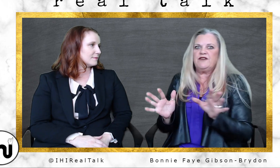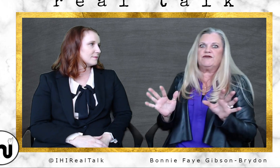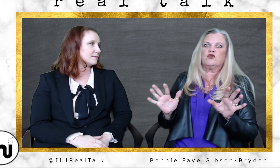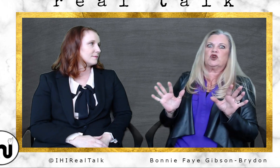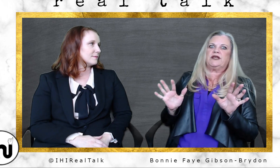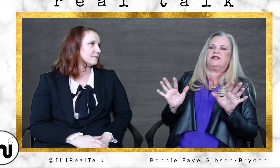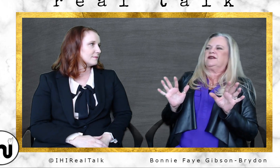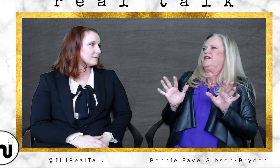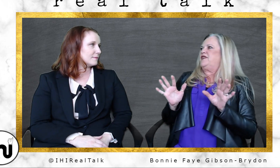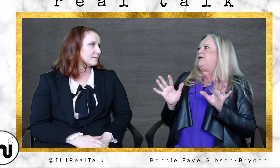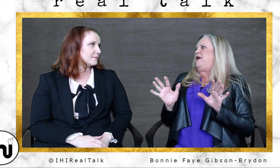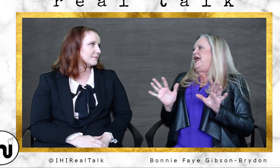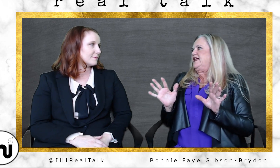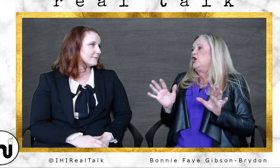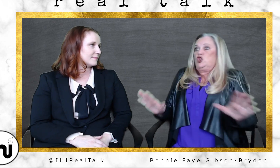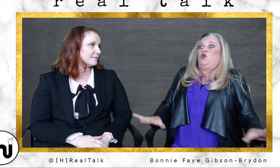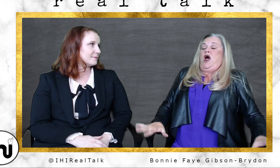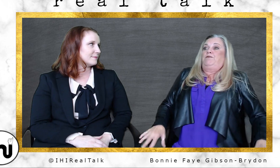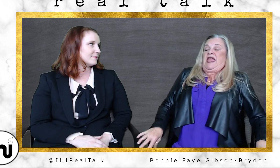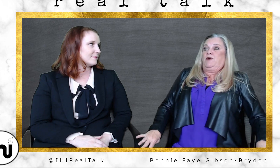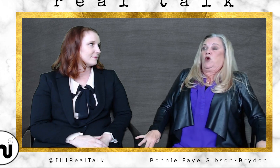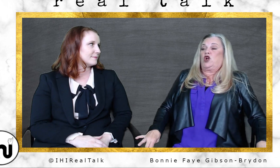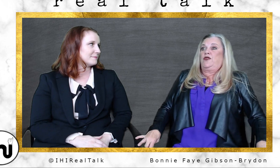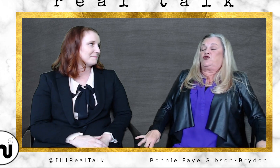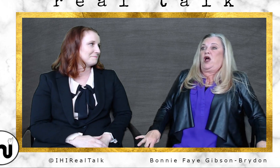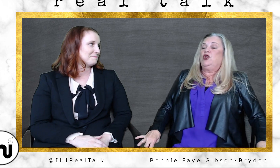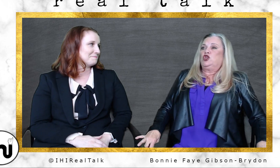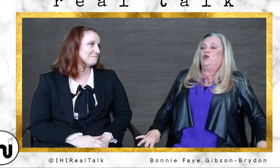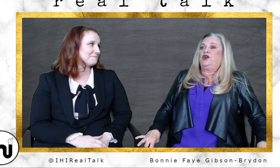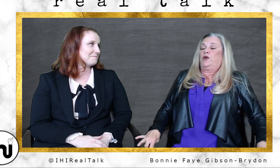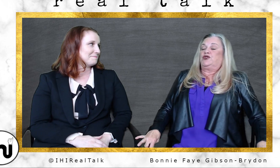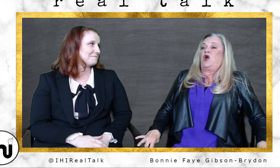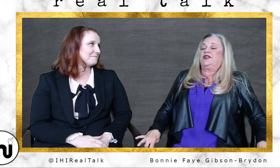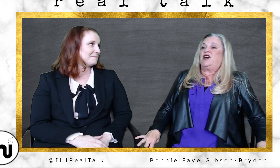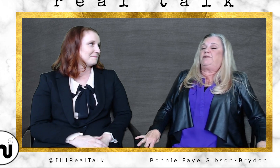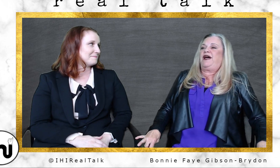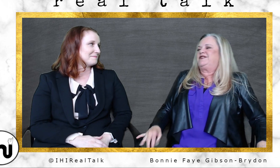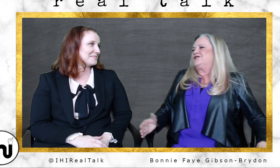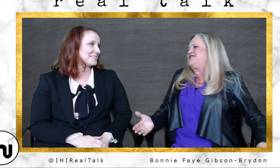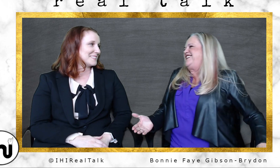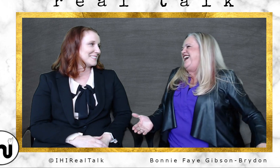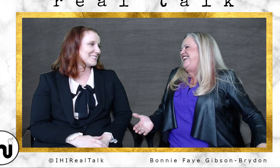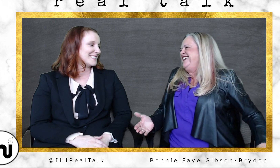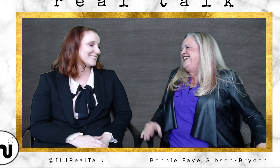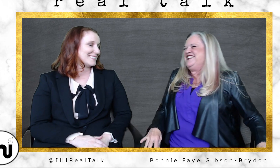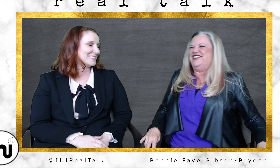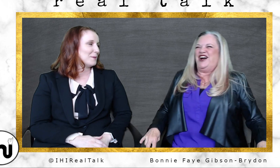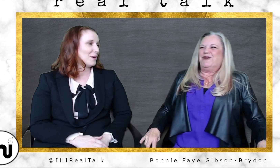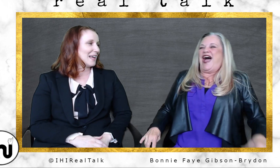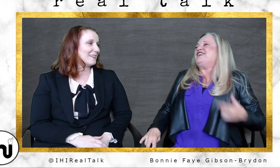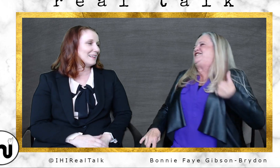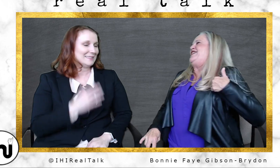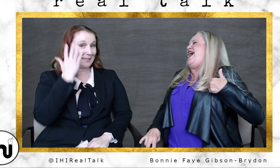freak! They panic! "You want paperwork on the trial. You want to know what the trial is all about." They don't say that you know, I say that.